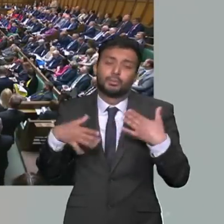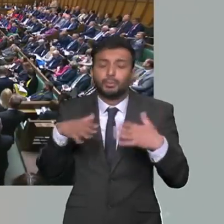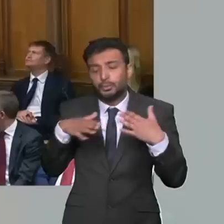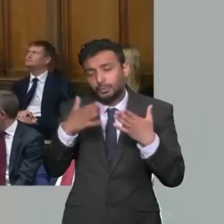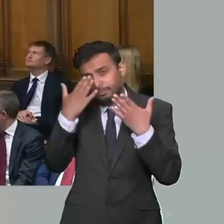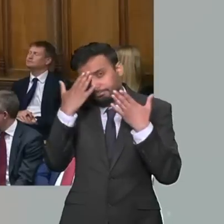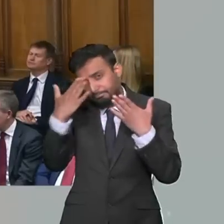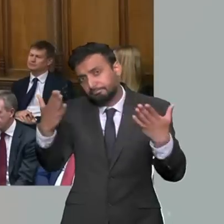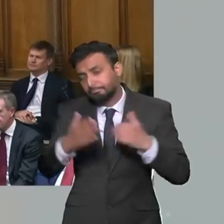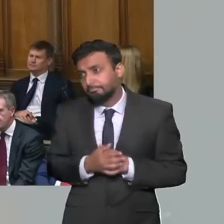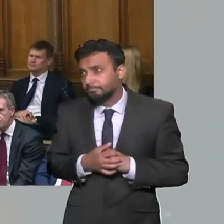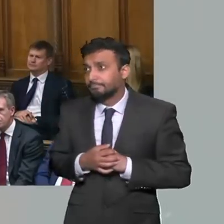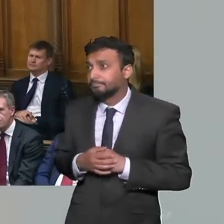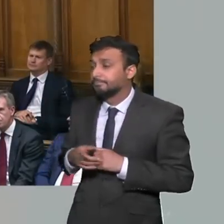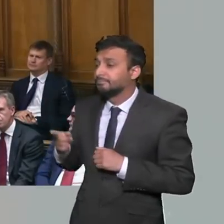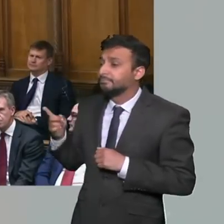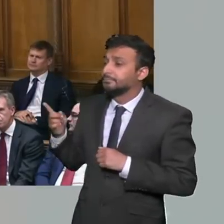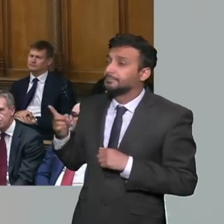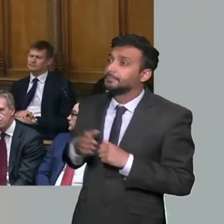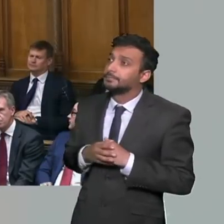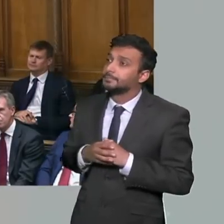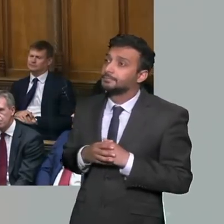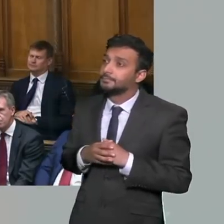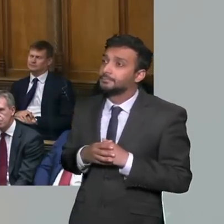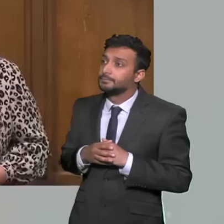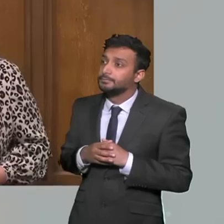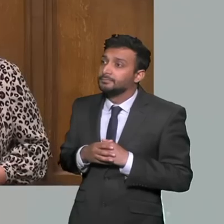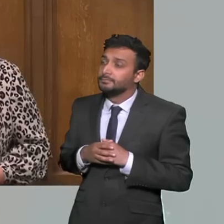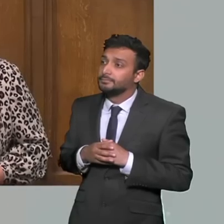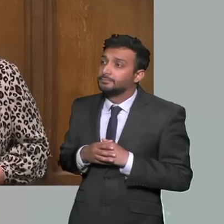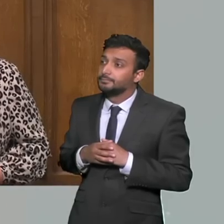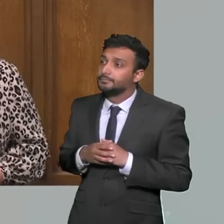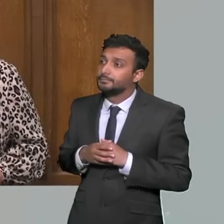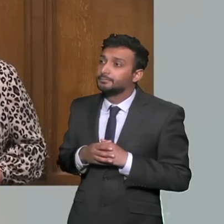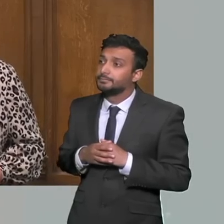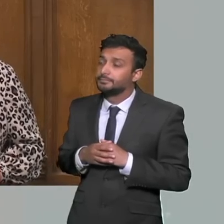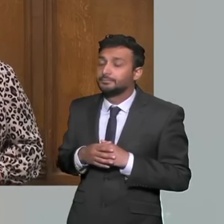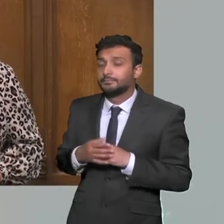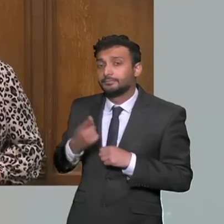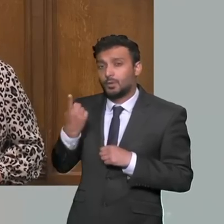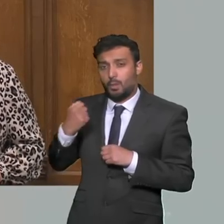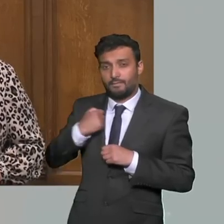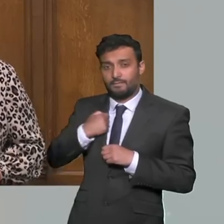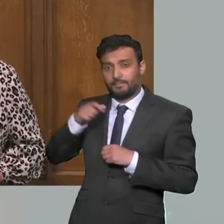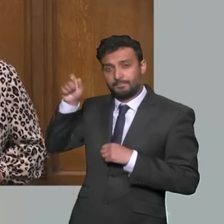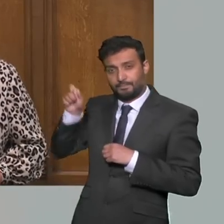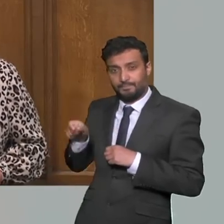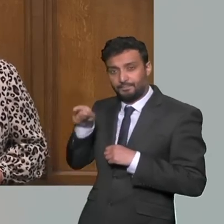Tonia Antoniazzi (Gower) (Lab) Q14. My constituent, Robert Walker, sadly died last year.